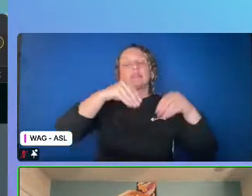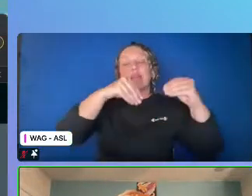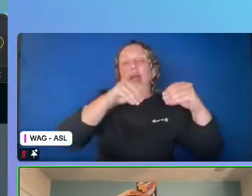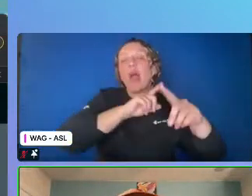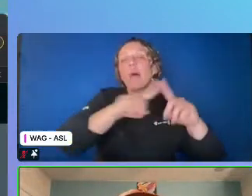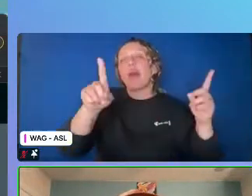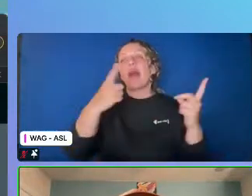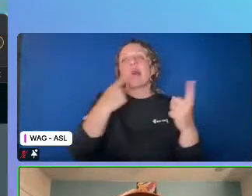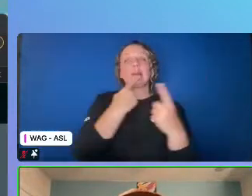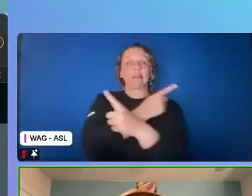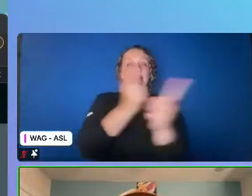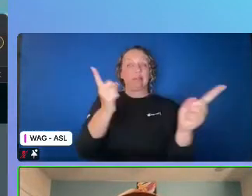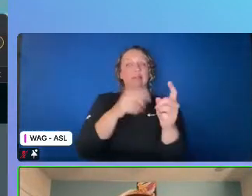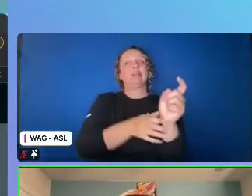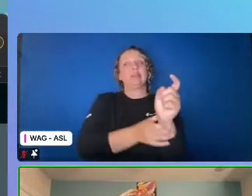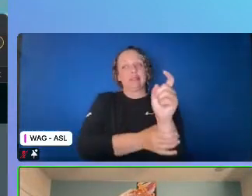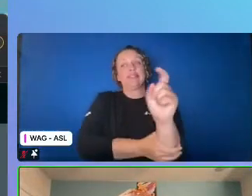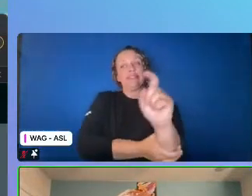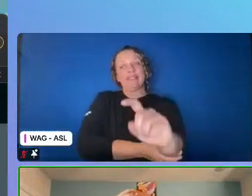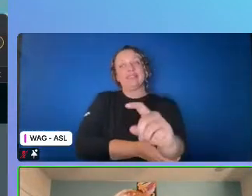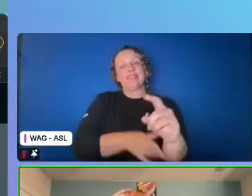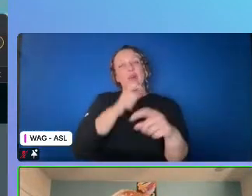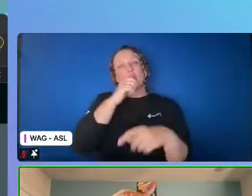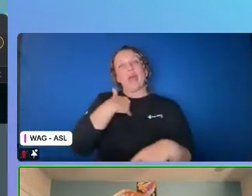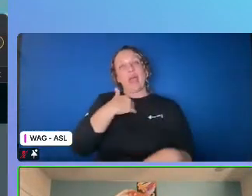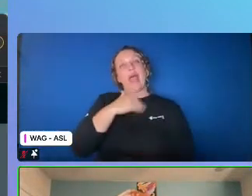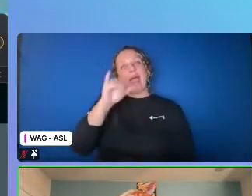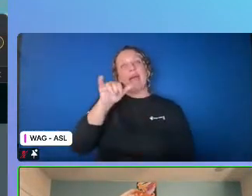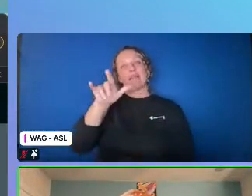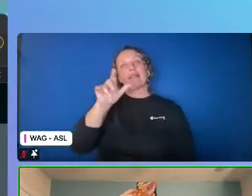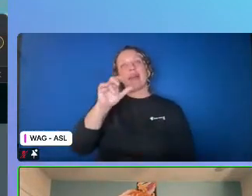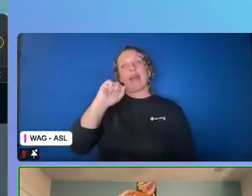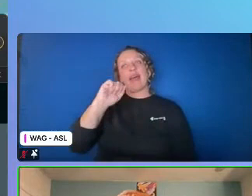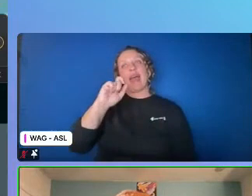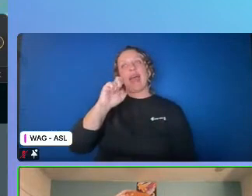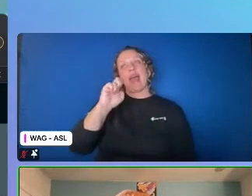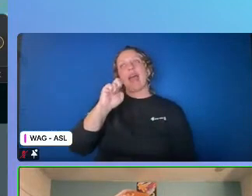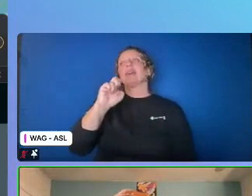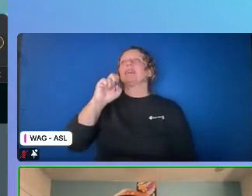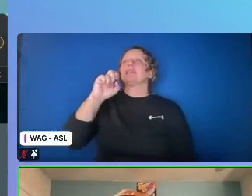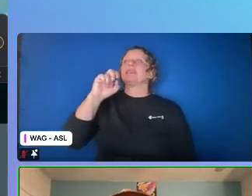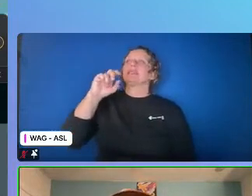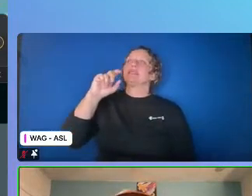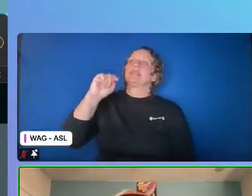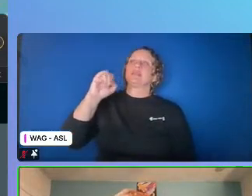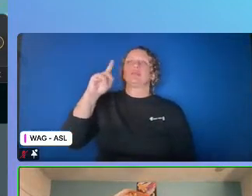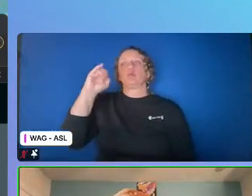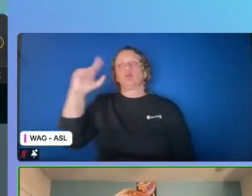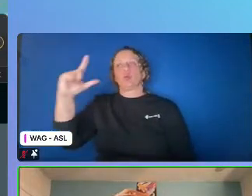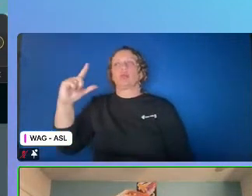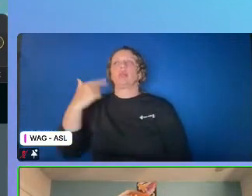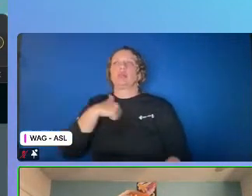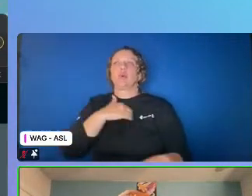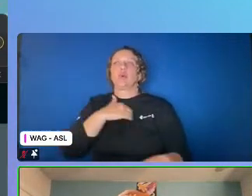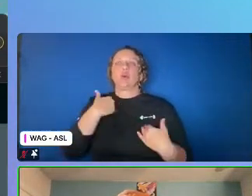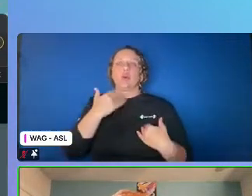you know, in the literal title we have Axe DevTools. So I'm gonna be showing Axe DevTools, and some of these features are in fact paid. So just a disclaimer,